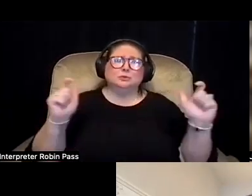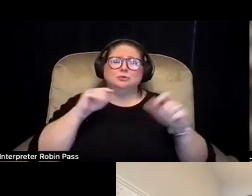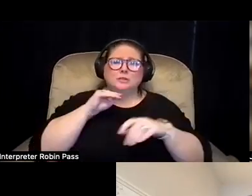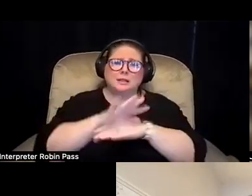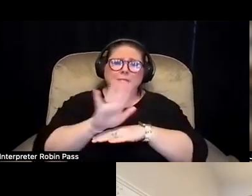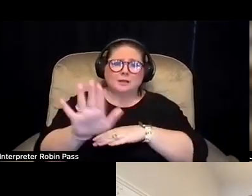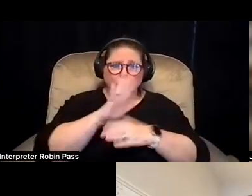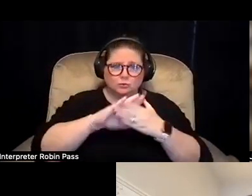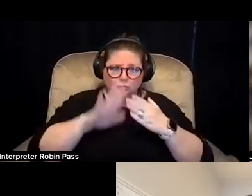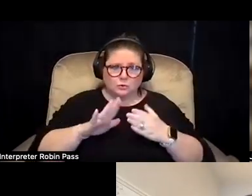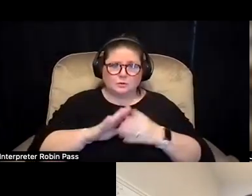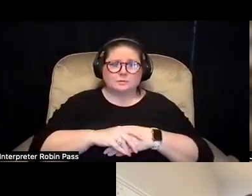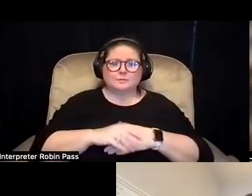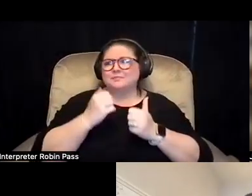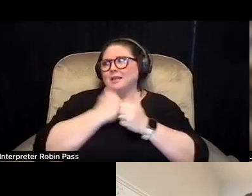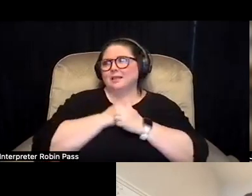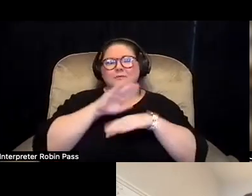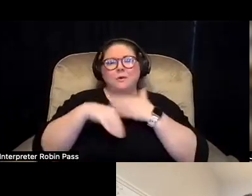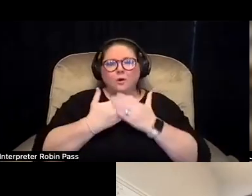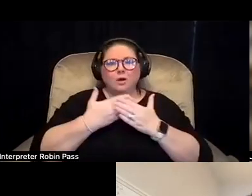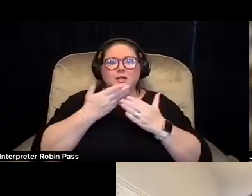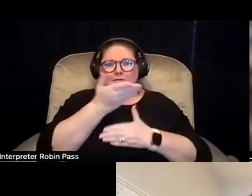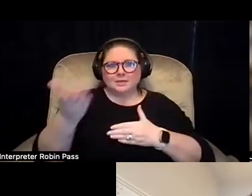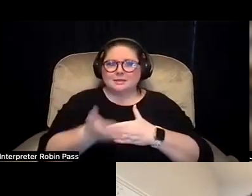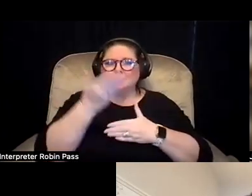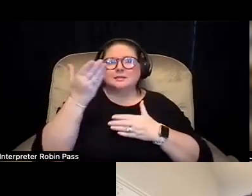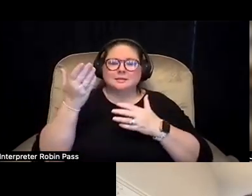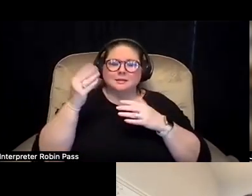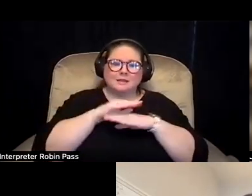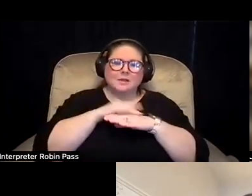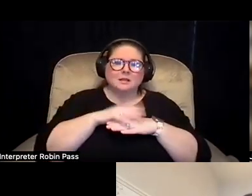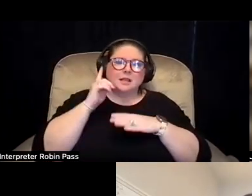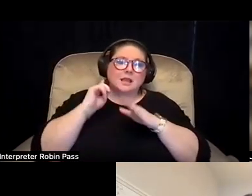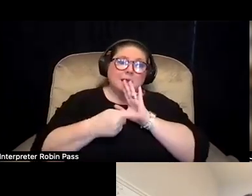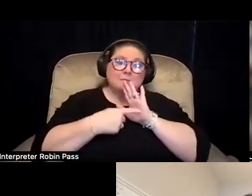i love all of this advice and in particular because it models the kind of i don't know for